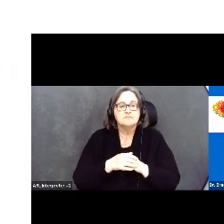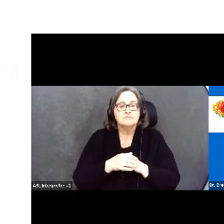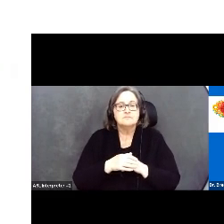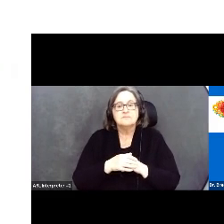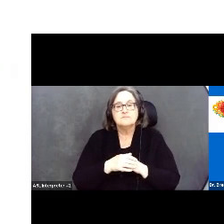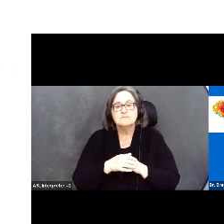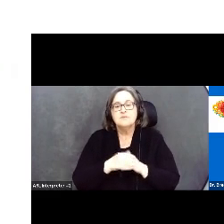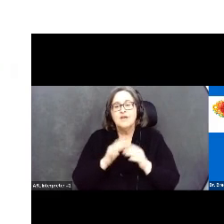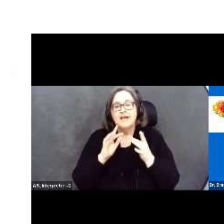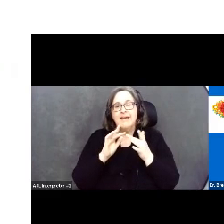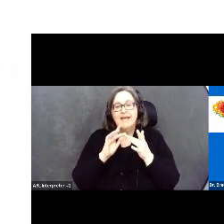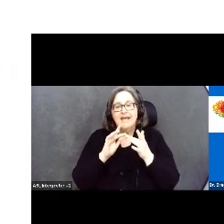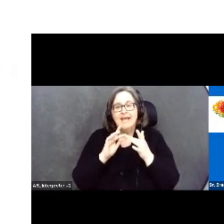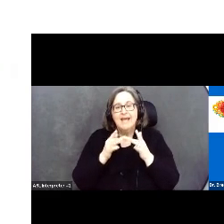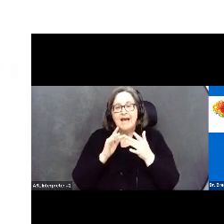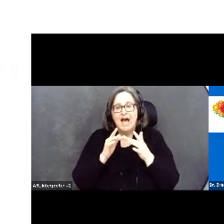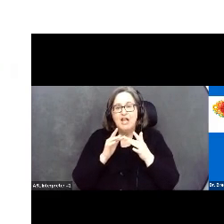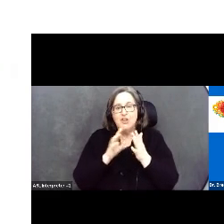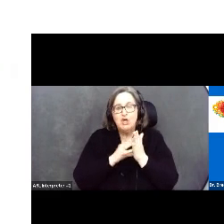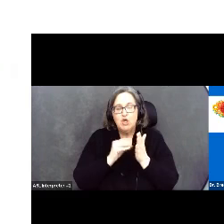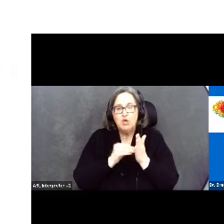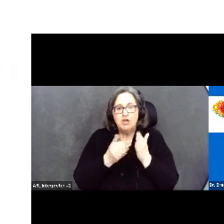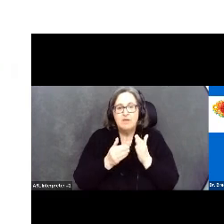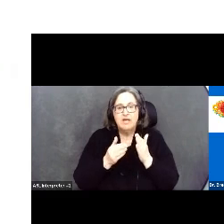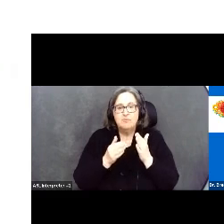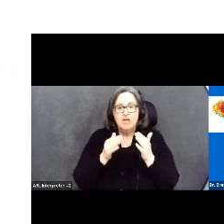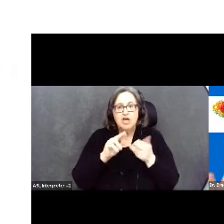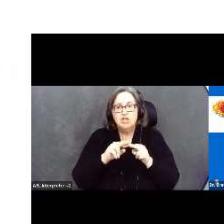Online learning may decrease student mental health issues. We haven't been hearing a lot